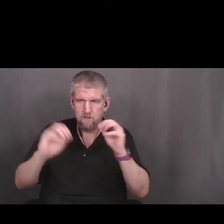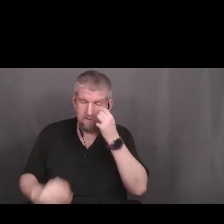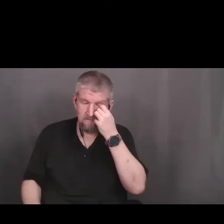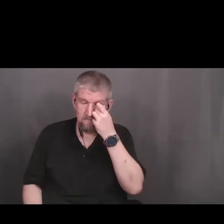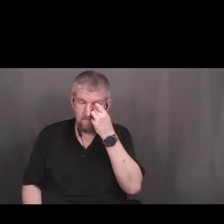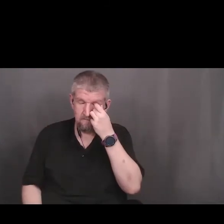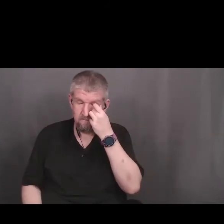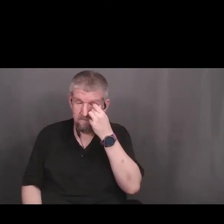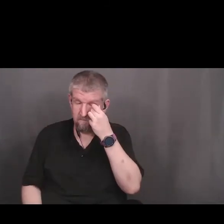does anyone have any questions?